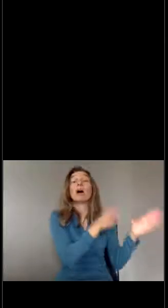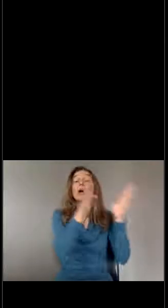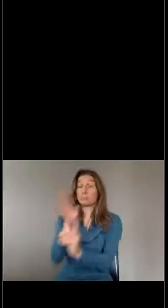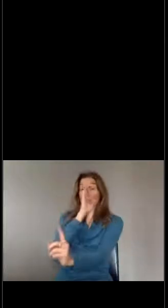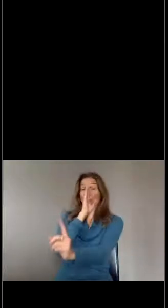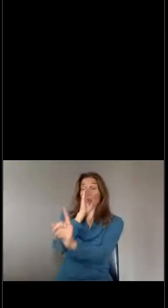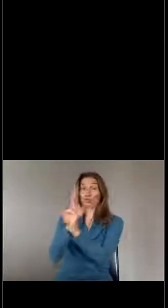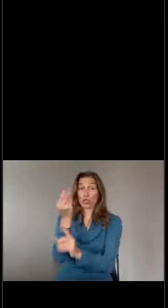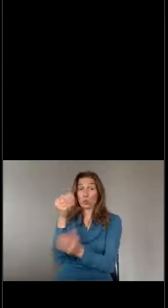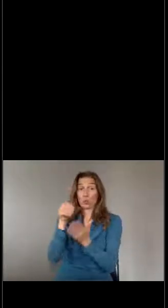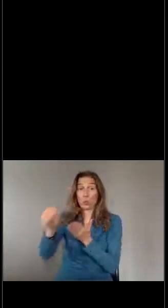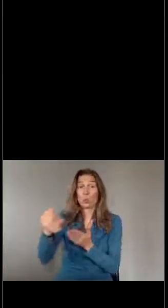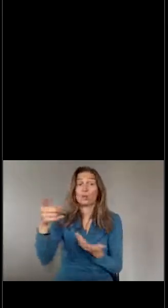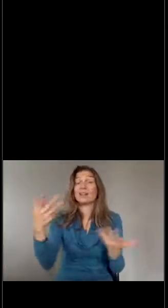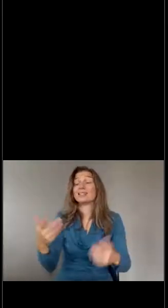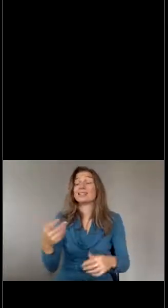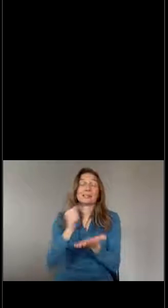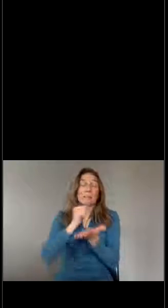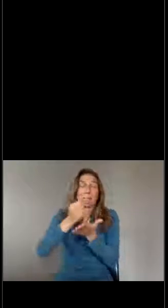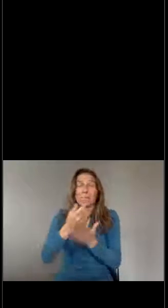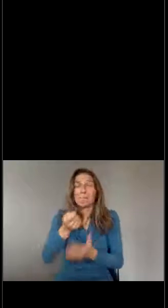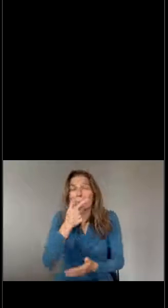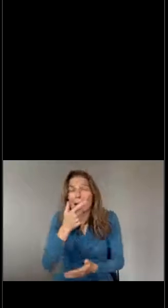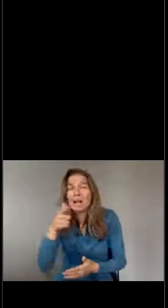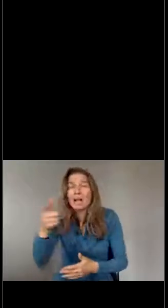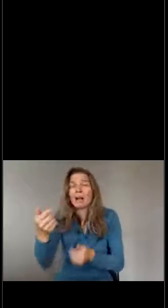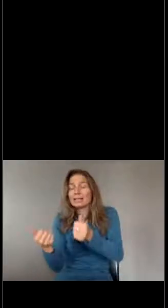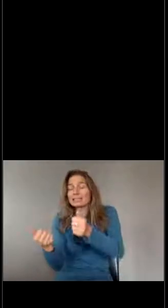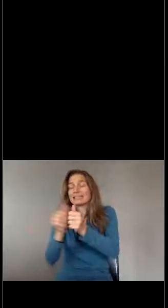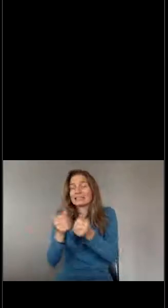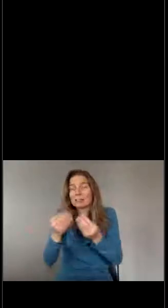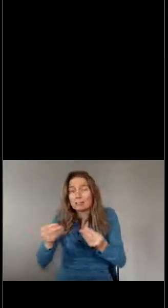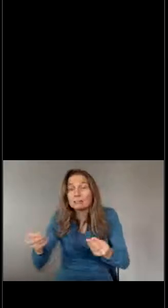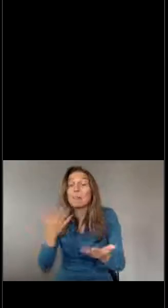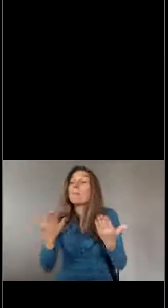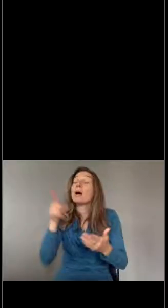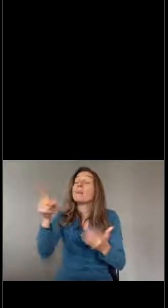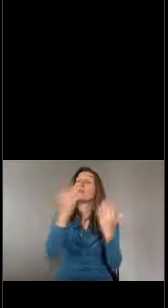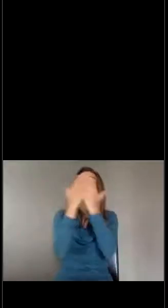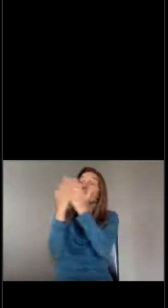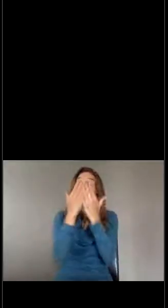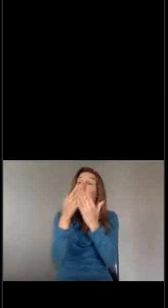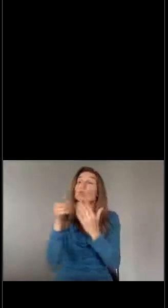the need for accommodations for participating in work and school, and also for transportation.